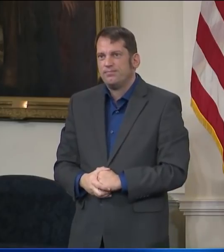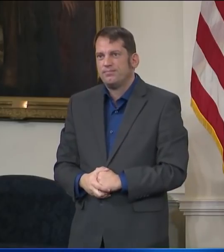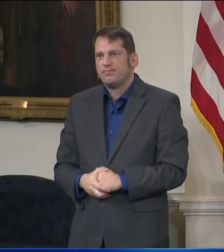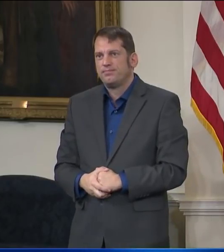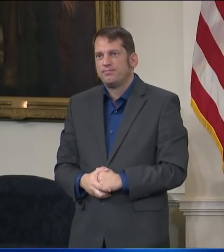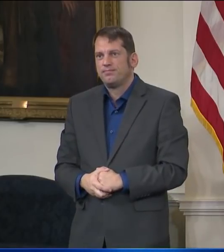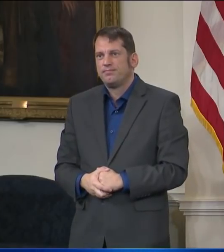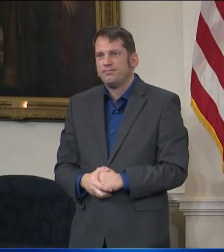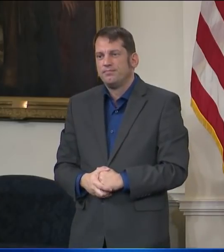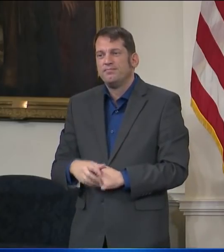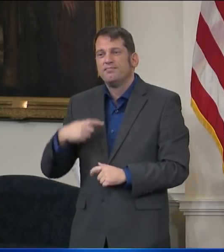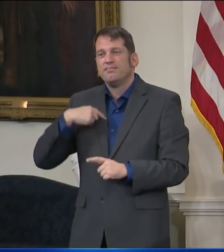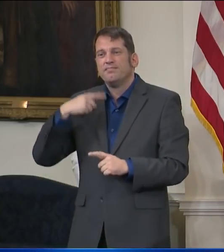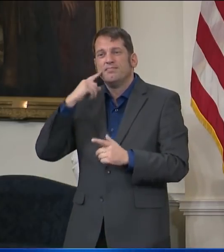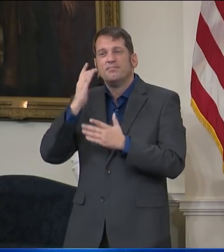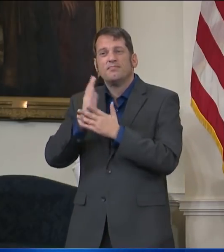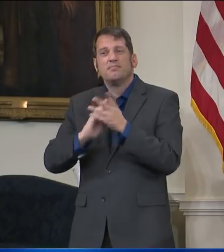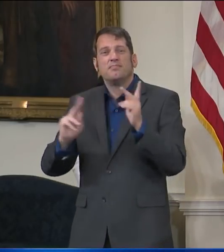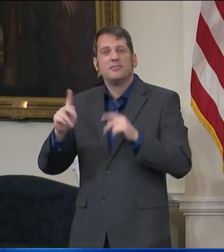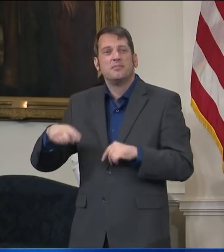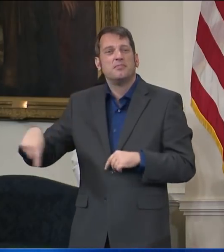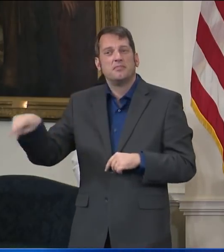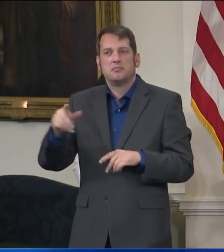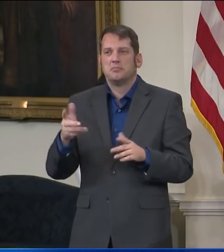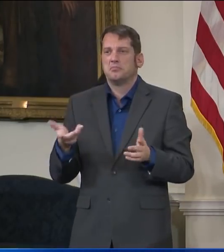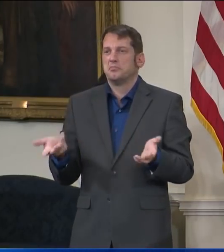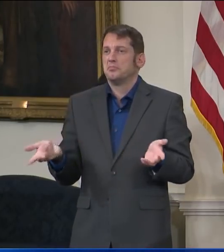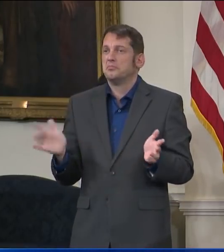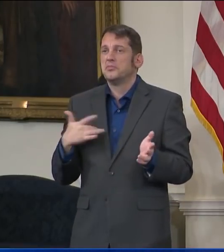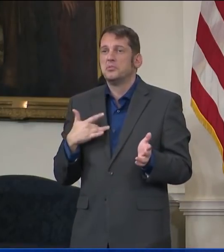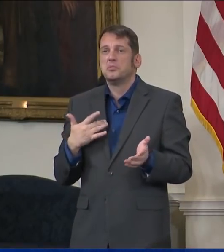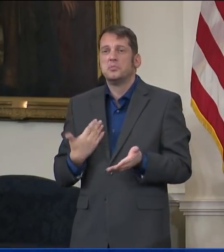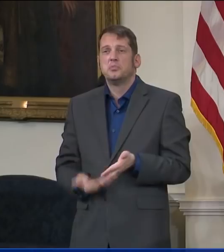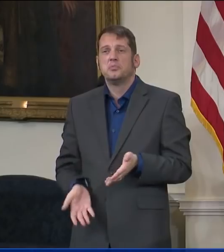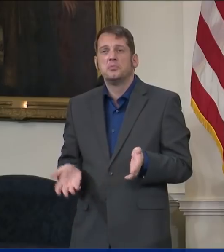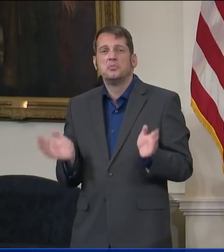SO, YOU KNOW, I THINK CERTAIN PEOPLE OUT THERE HAD A FALSE SENSE OF SECURITY.